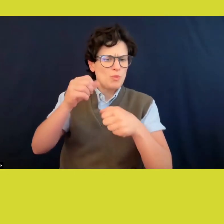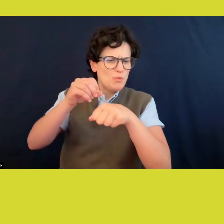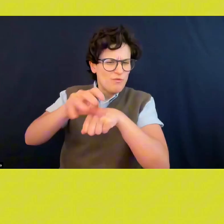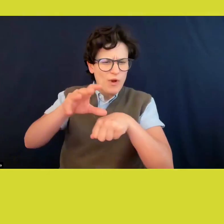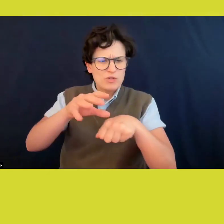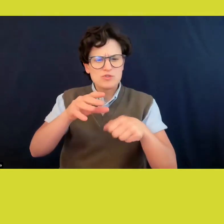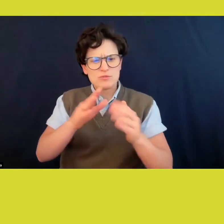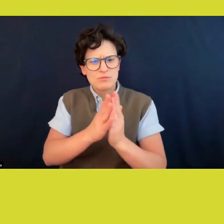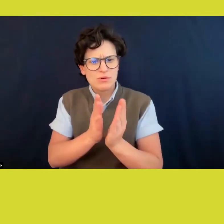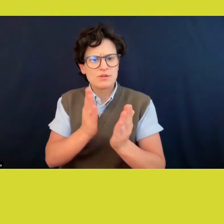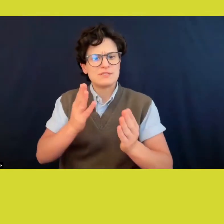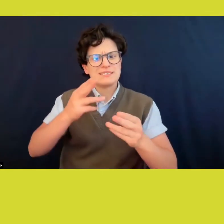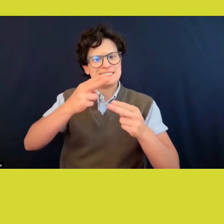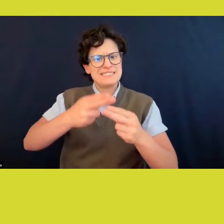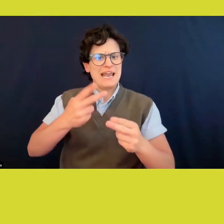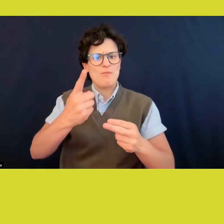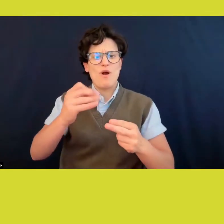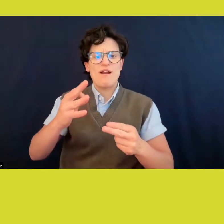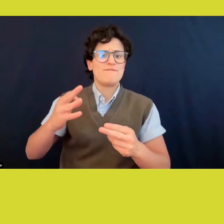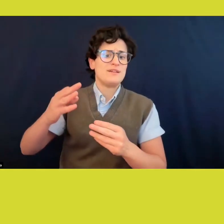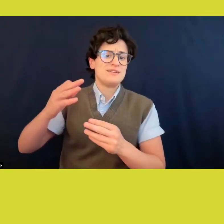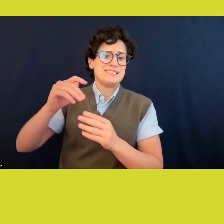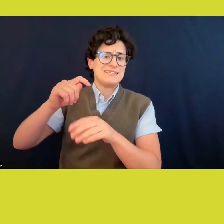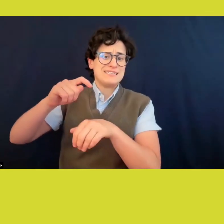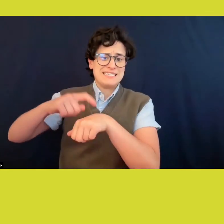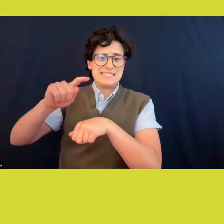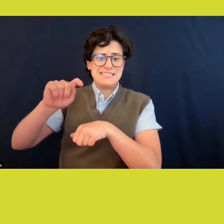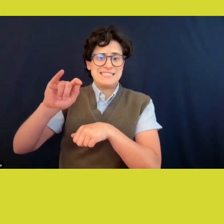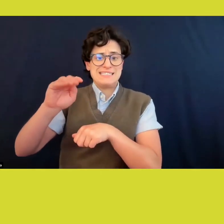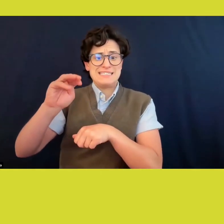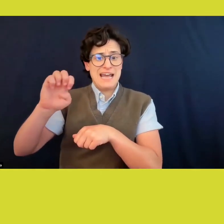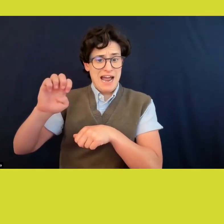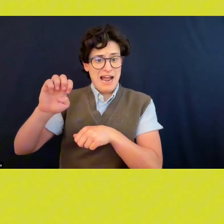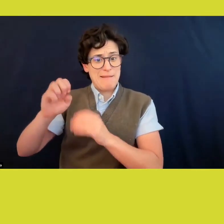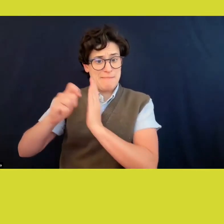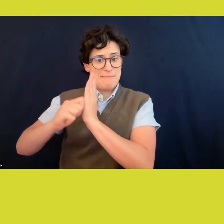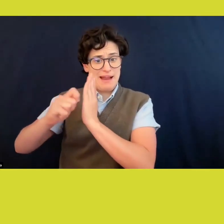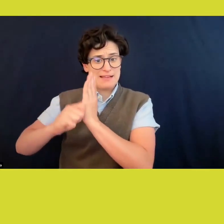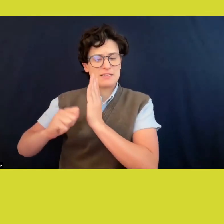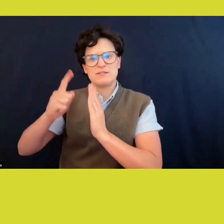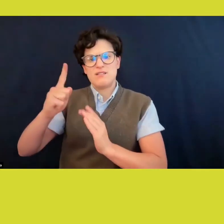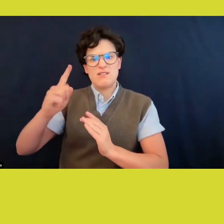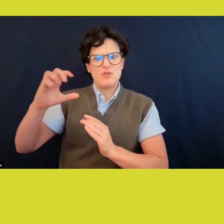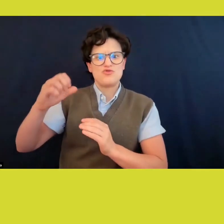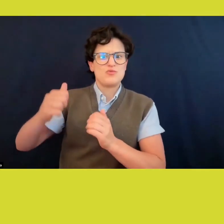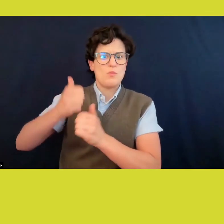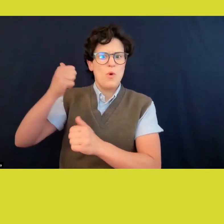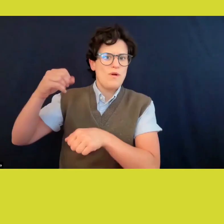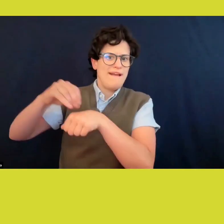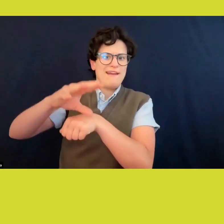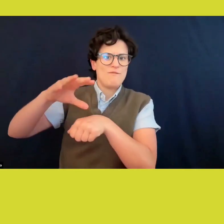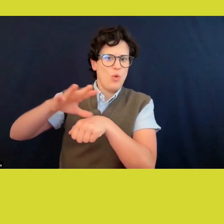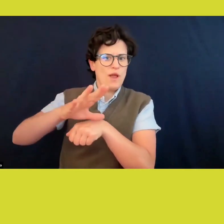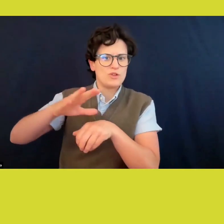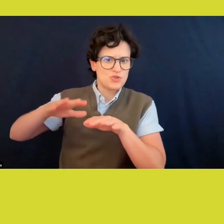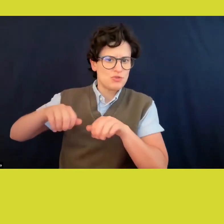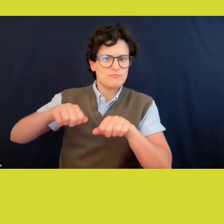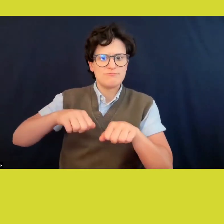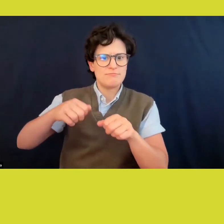Marcy Thompson is the Vice President of Programs and Policy at the National Alliance to end